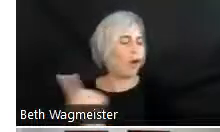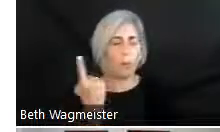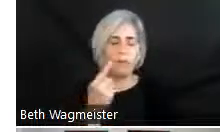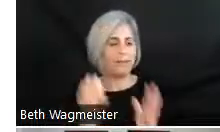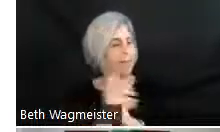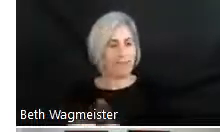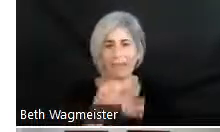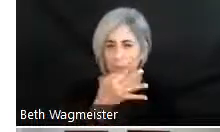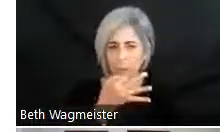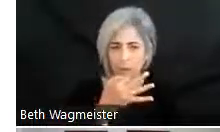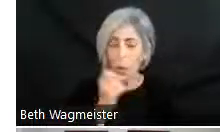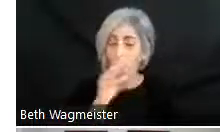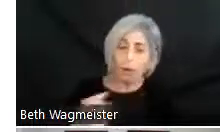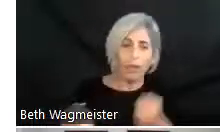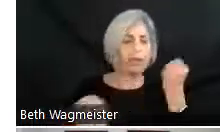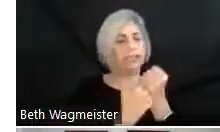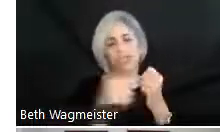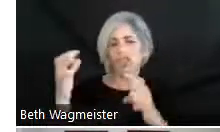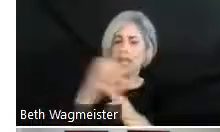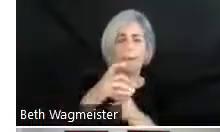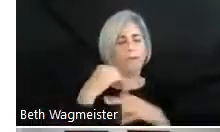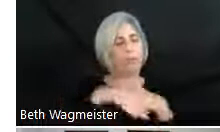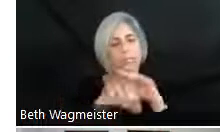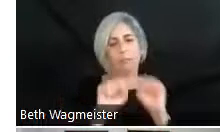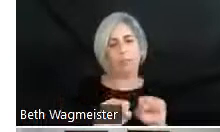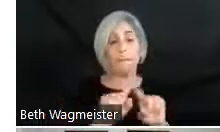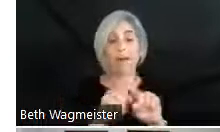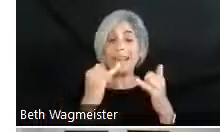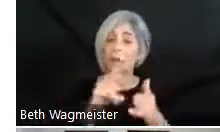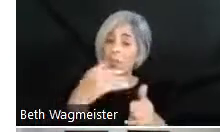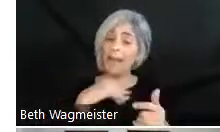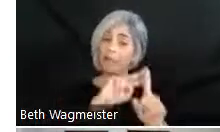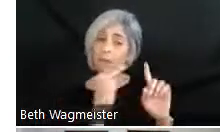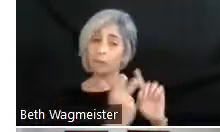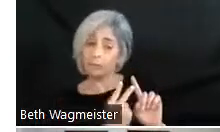or champion of accessibility. Now that you have perspective and knowledge built up we've